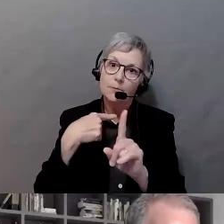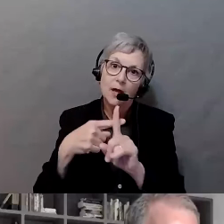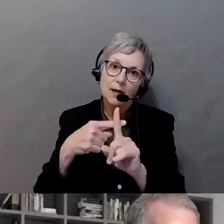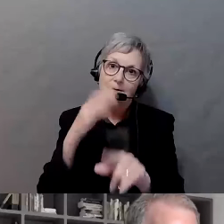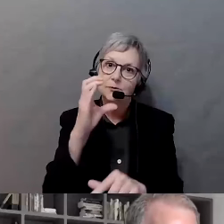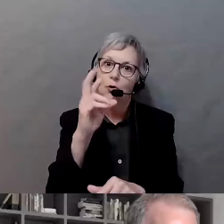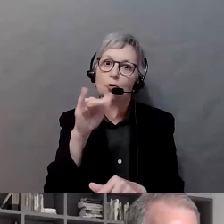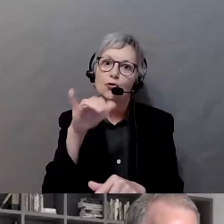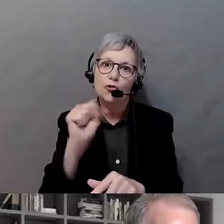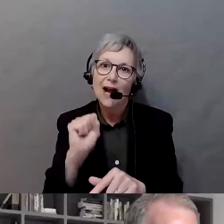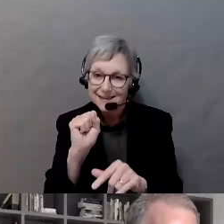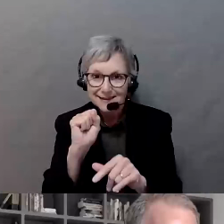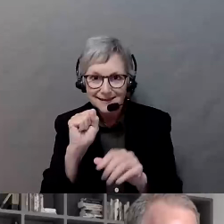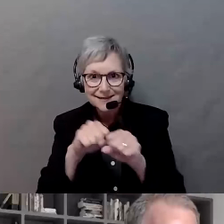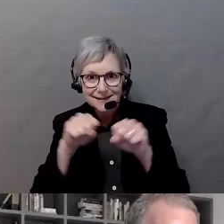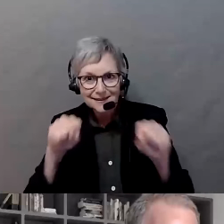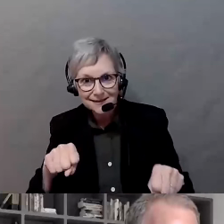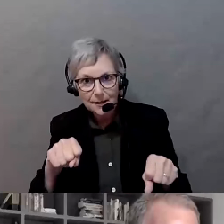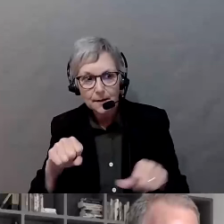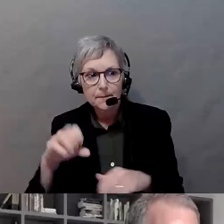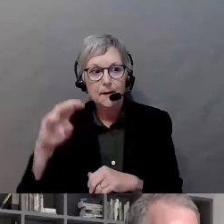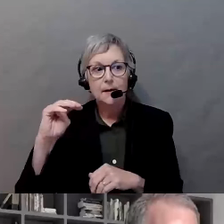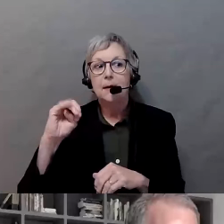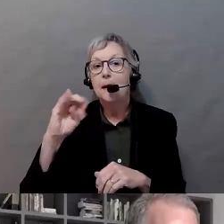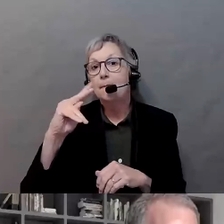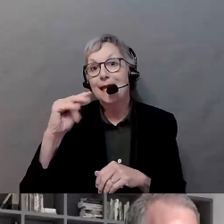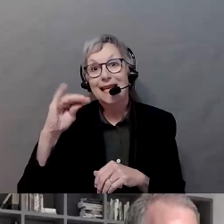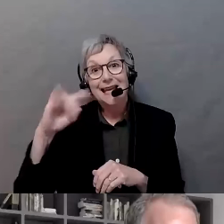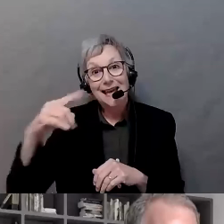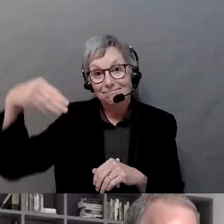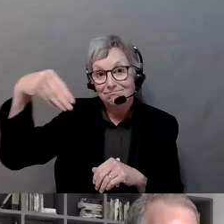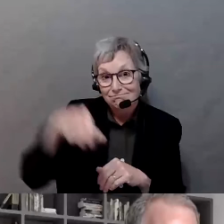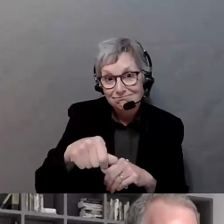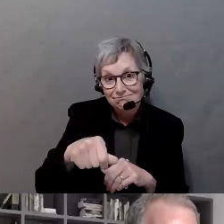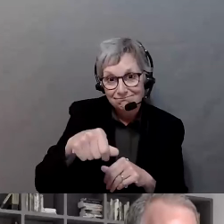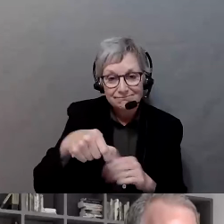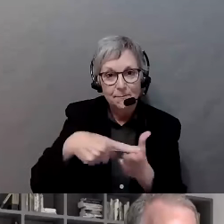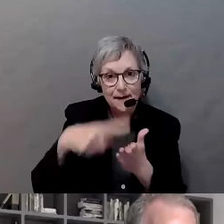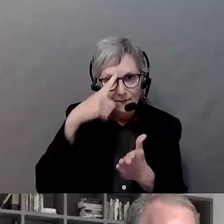QUARTERS OF THAT. IN A LOT OF THE CONVERSATIONS THAT WE HAD,